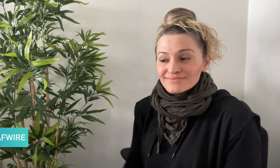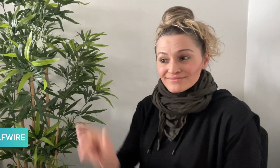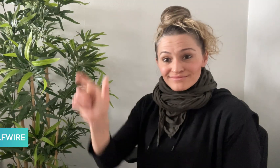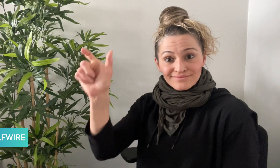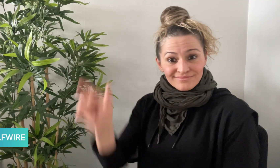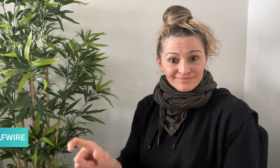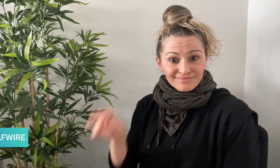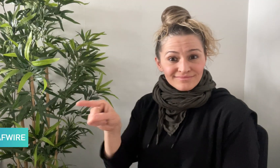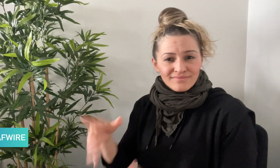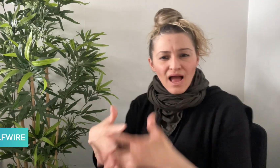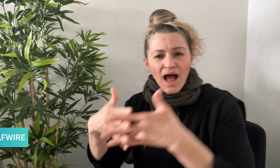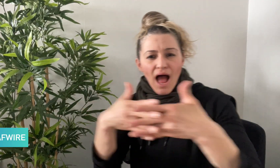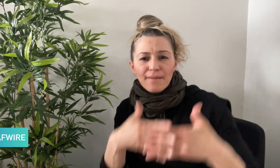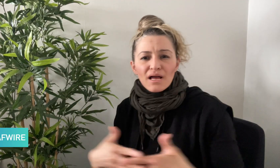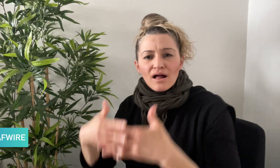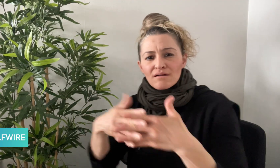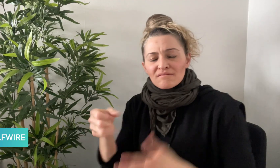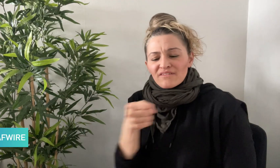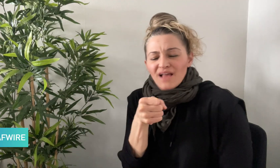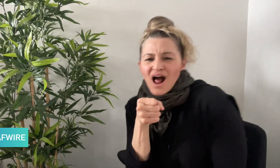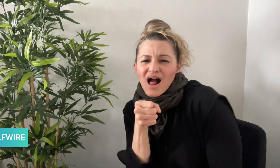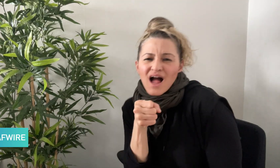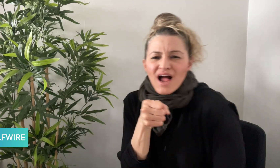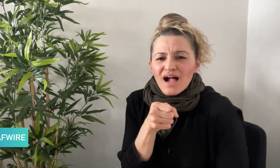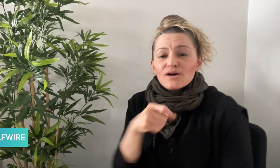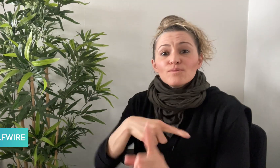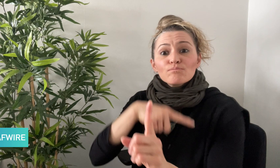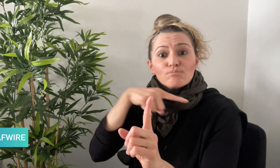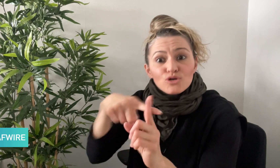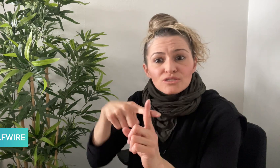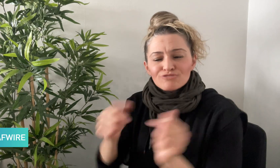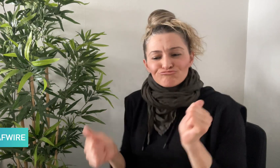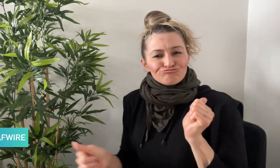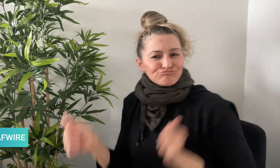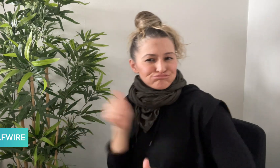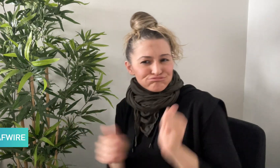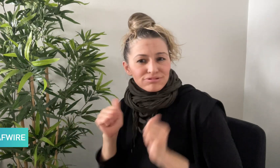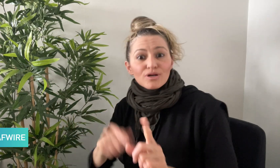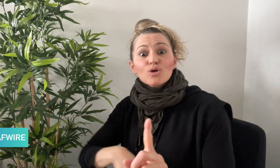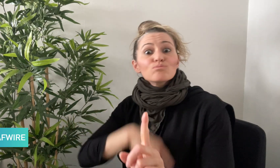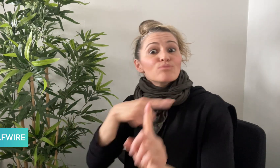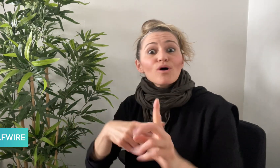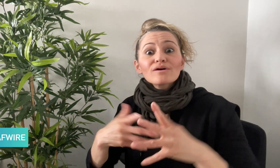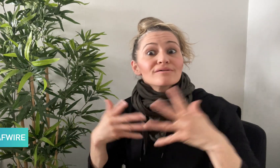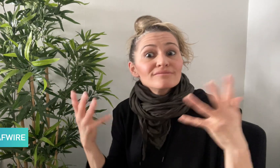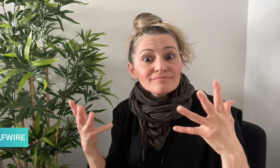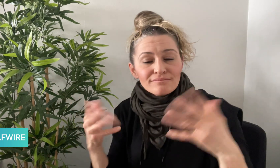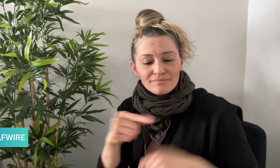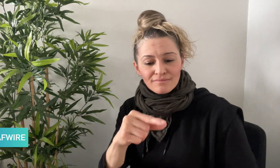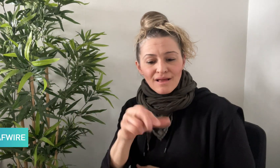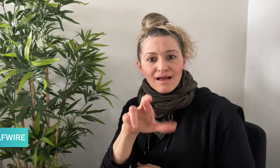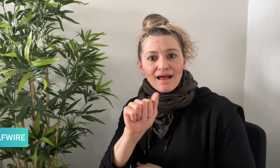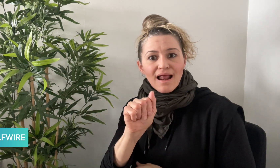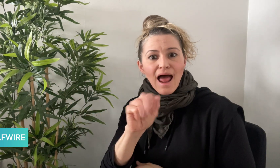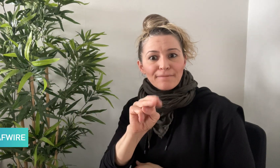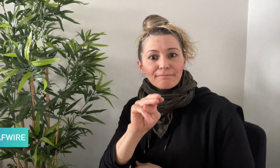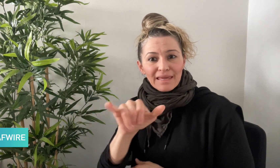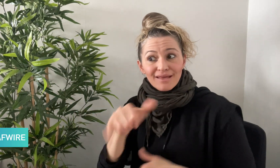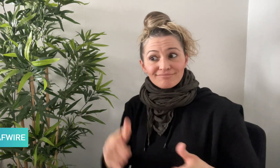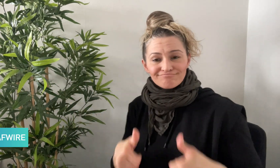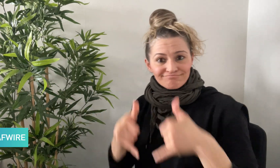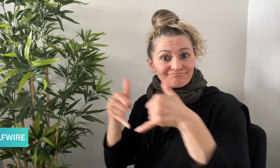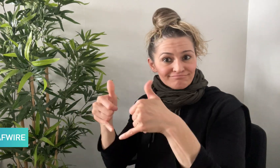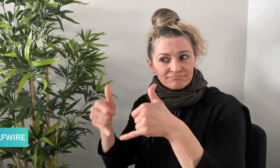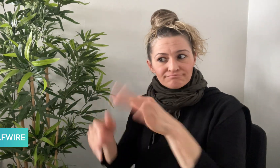An American singer and actress and Grammy nominee,